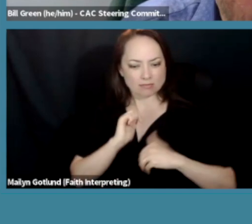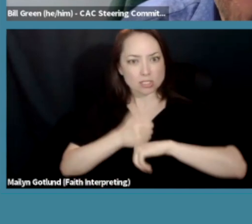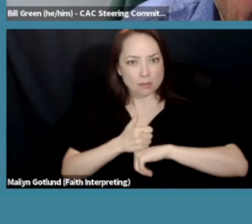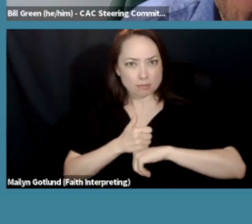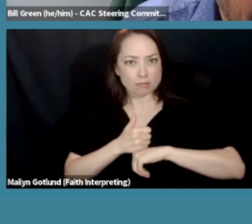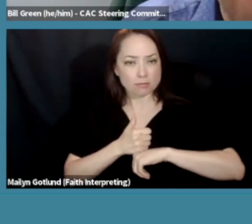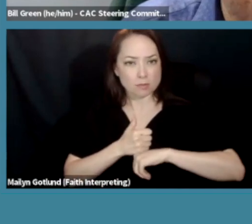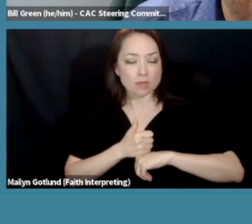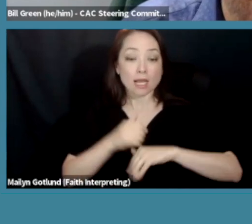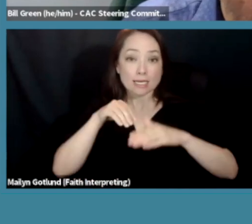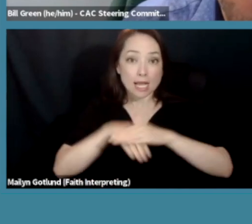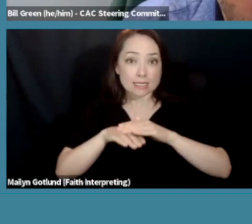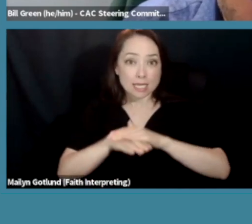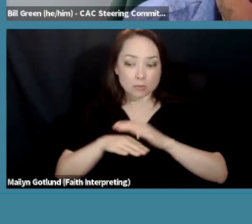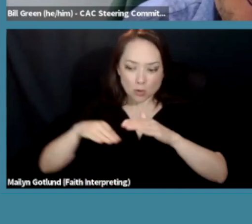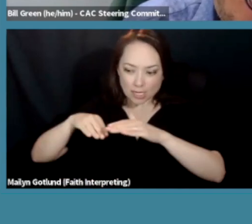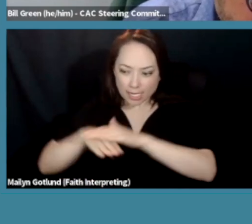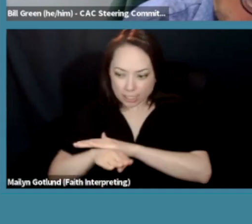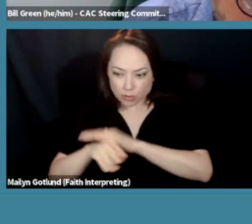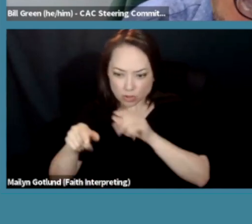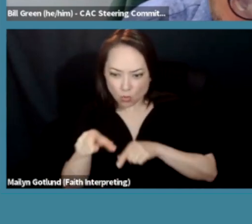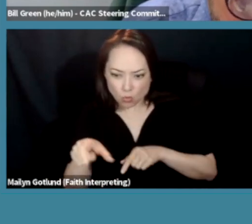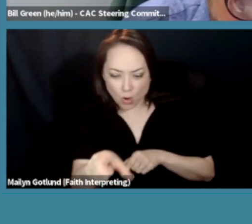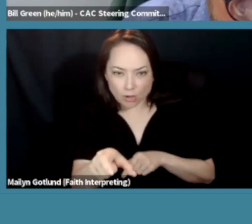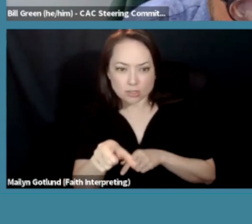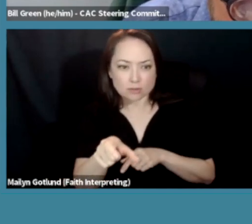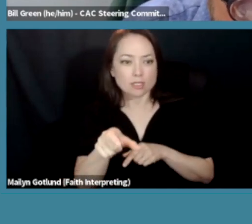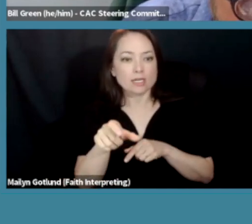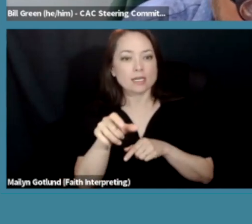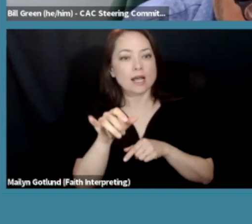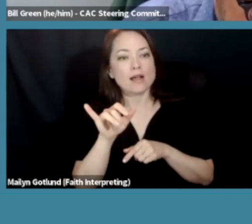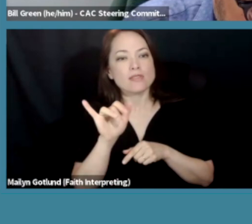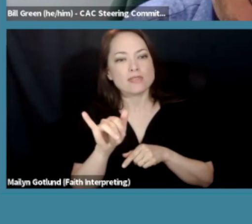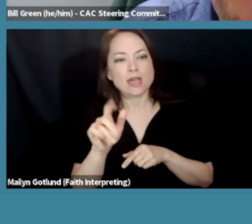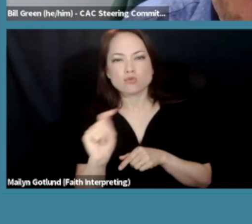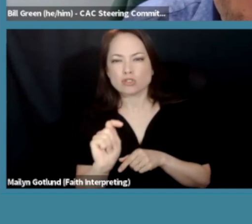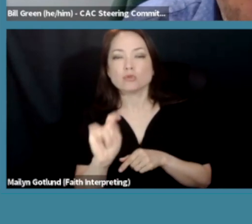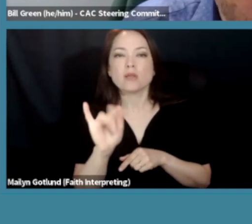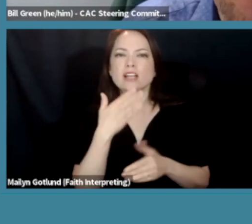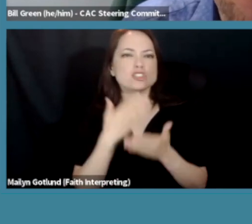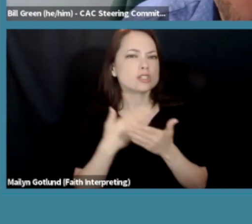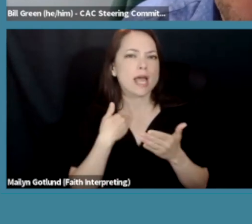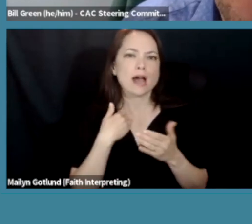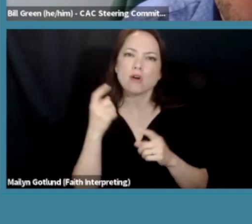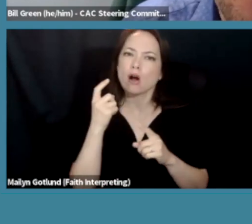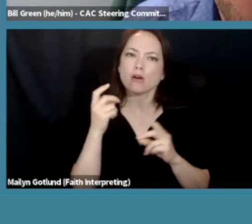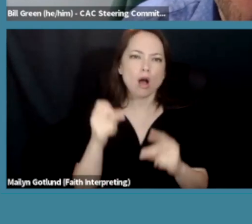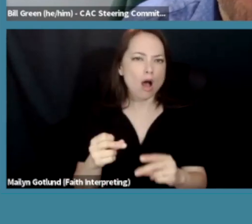Accessible entrance routes and restrooms. It's great to always have automatic doors in our entrances and things like that,